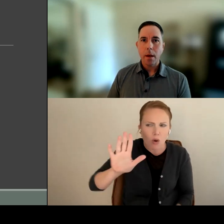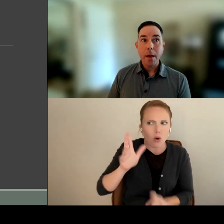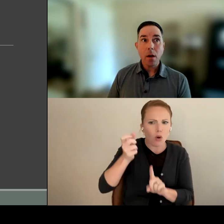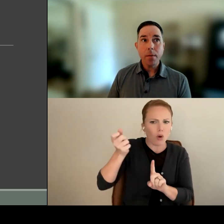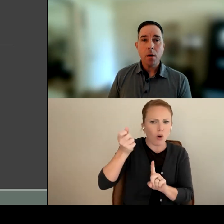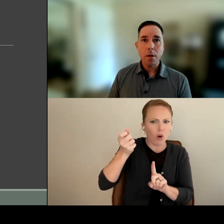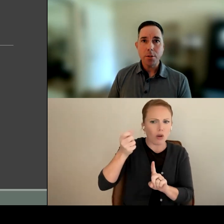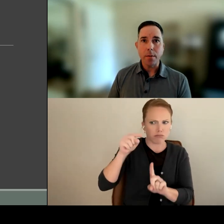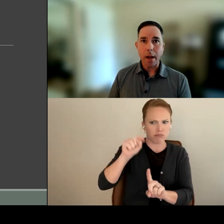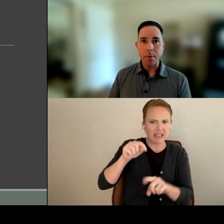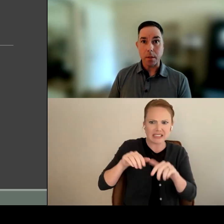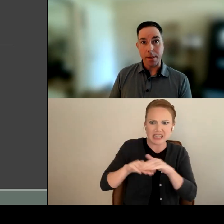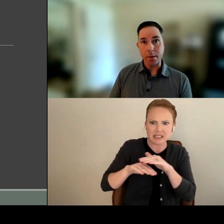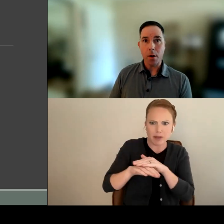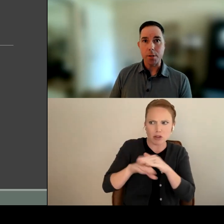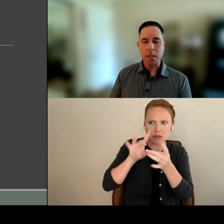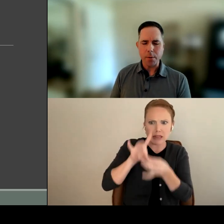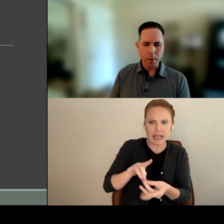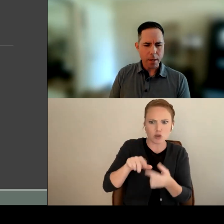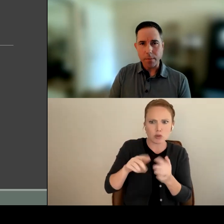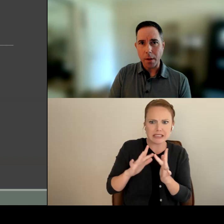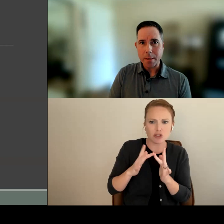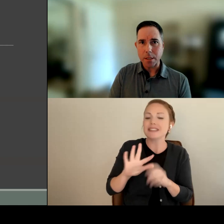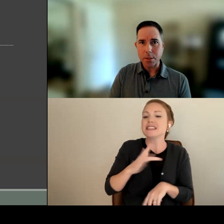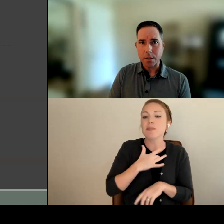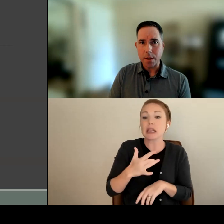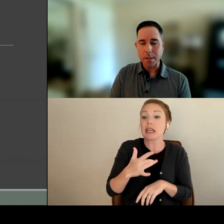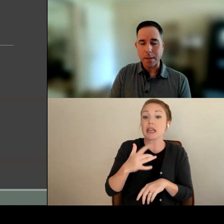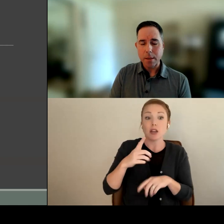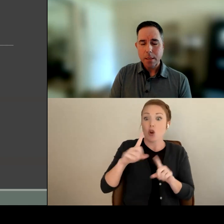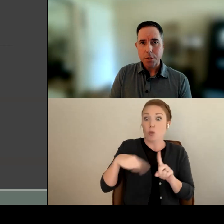And that's often a question that happens late in a project, if you're in the last session that